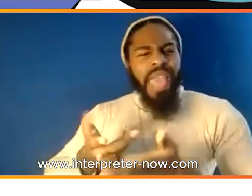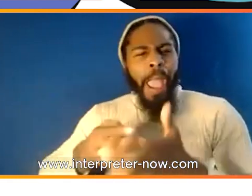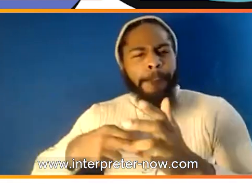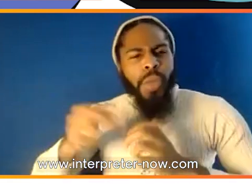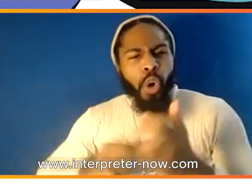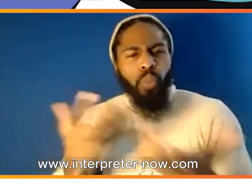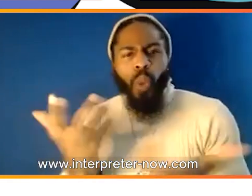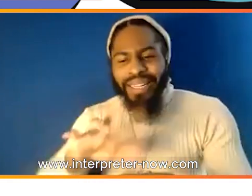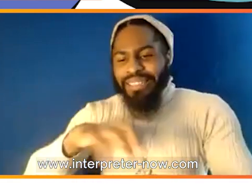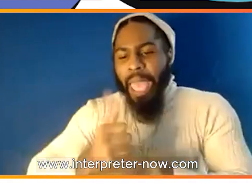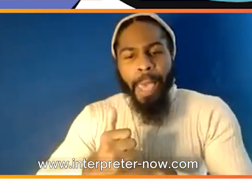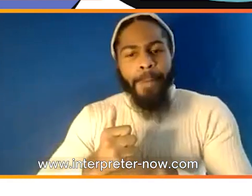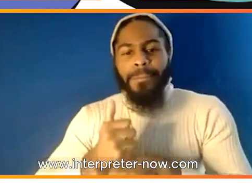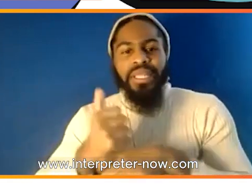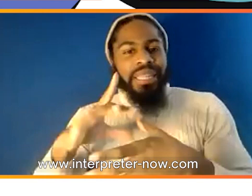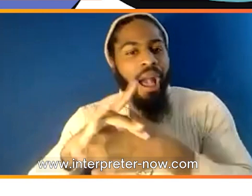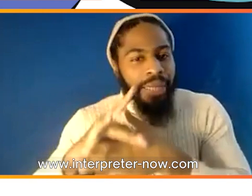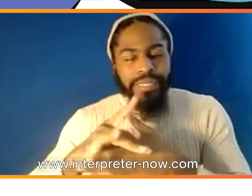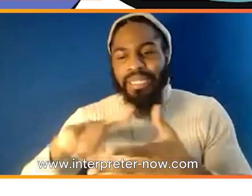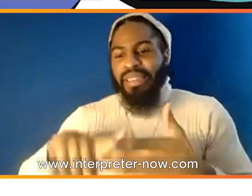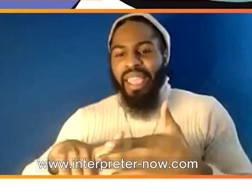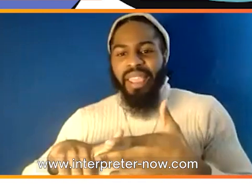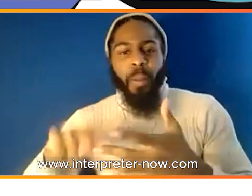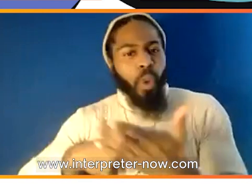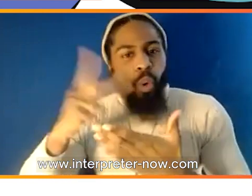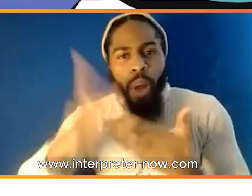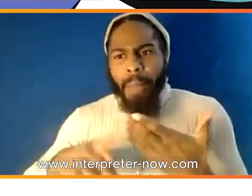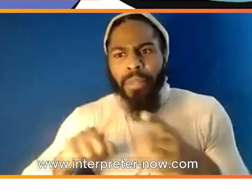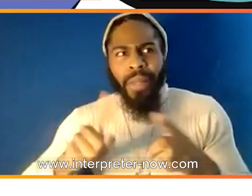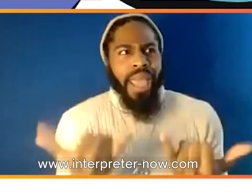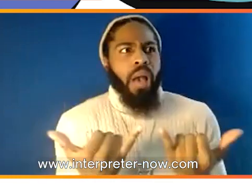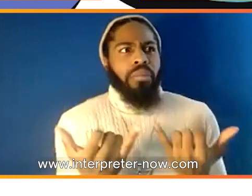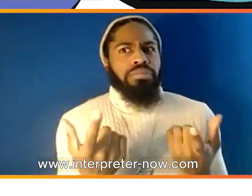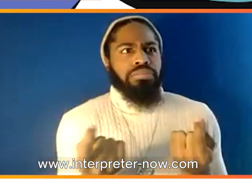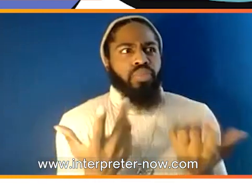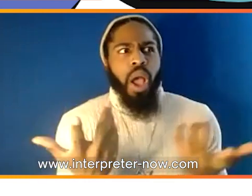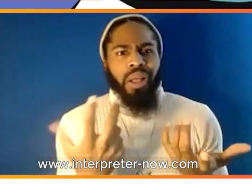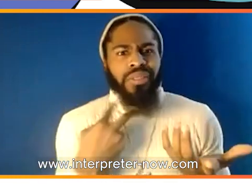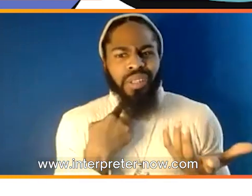got slide decks to share, and they're not sure what to do next. Just do it. At some